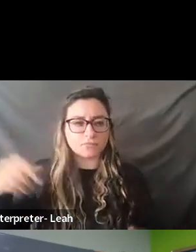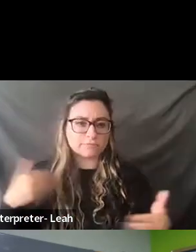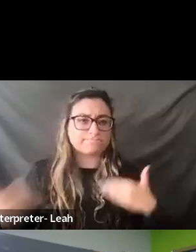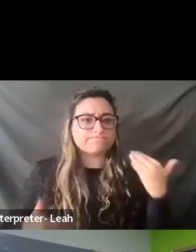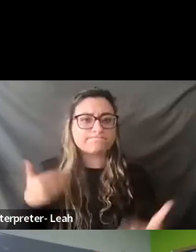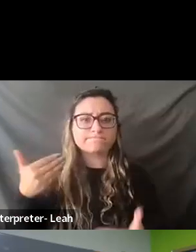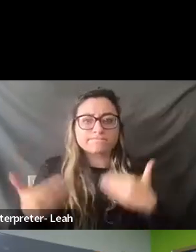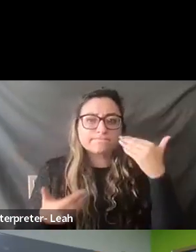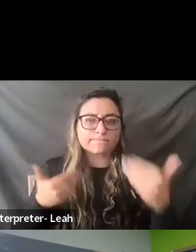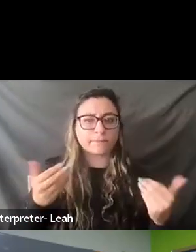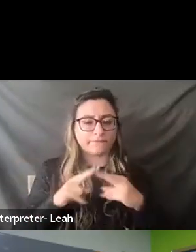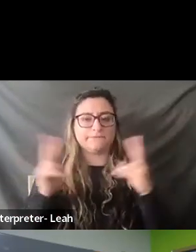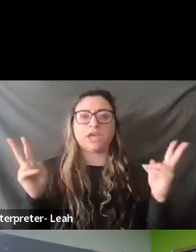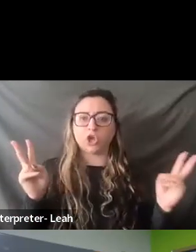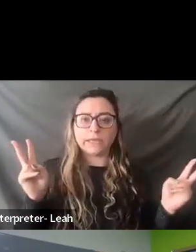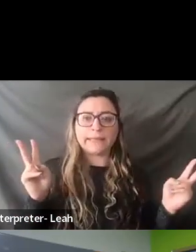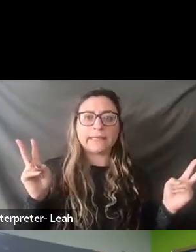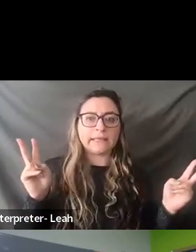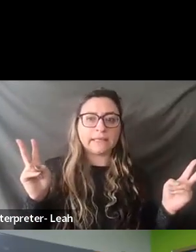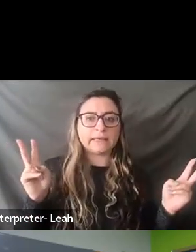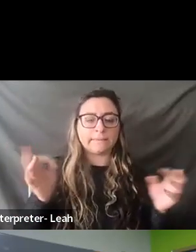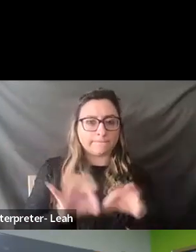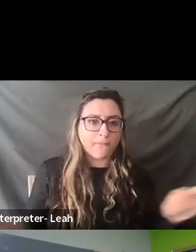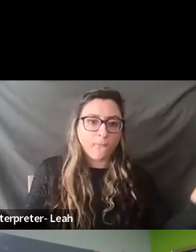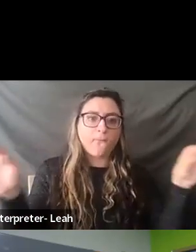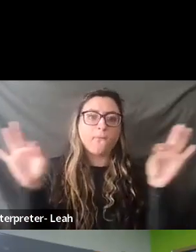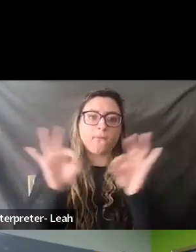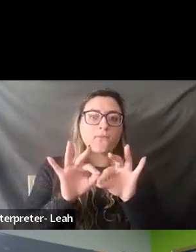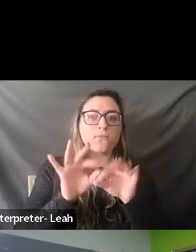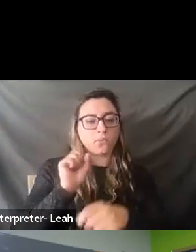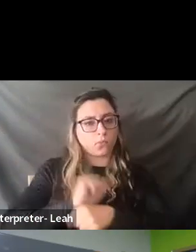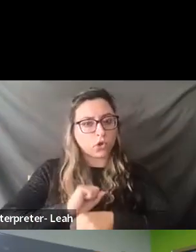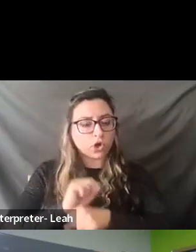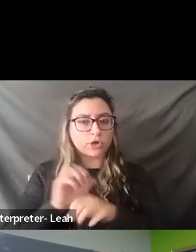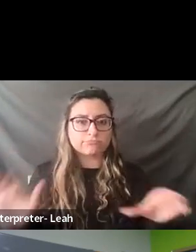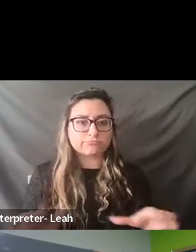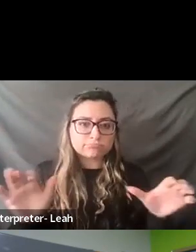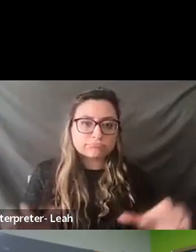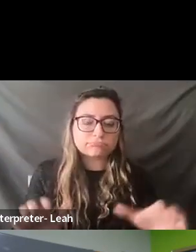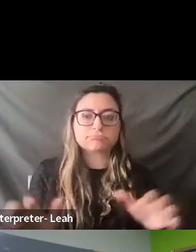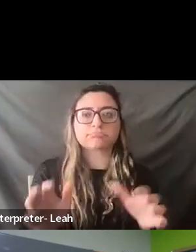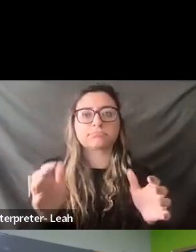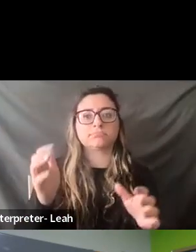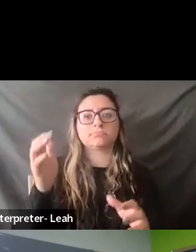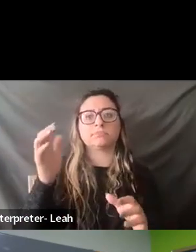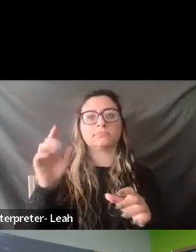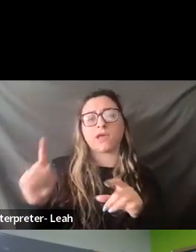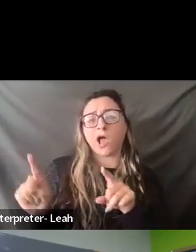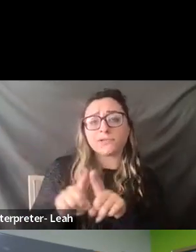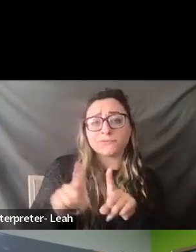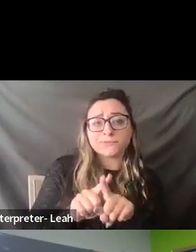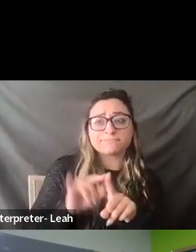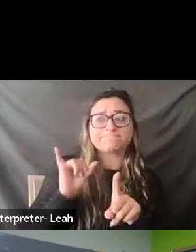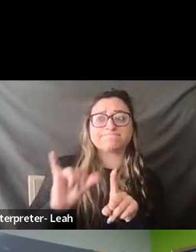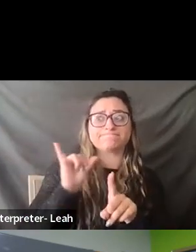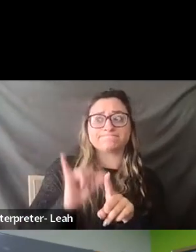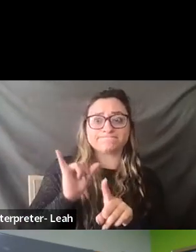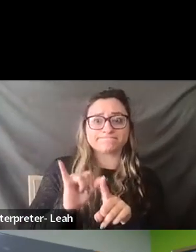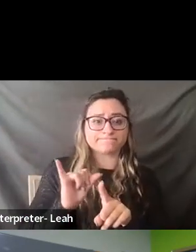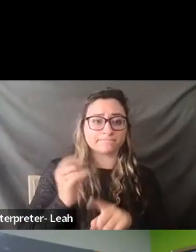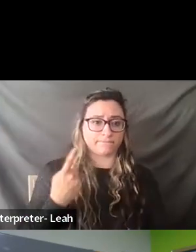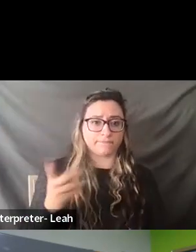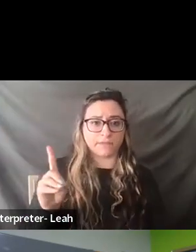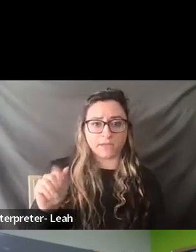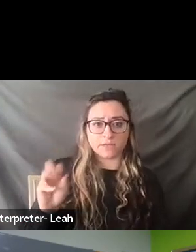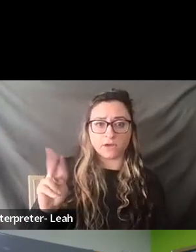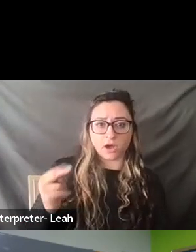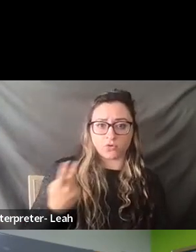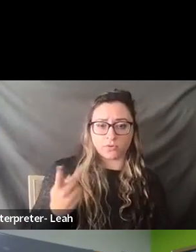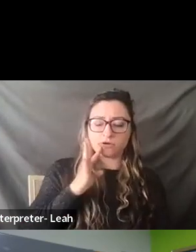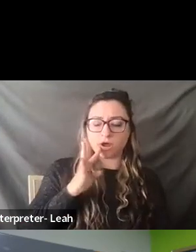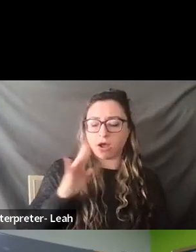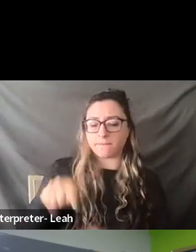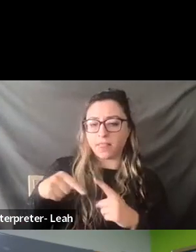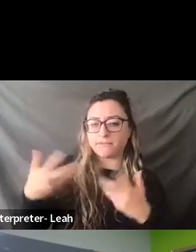But I'm willing to bet that it's the fact that people with intellectual disabilities are institutionalized, people are served in congregate settings and that is the reason they have had a disproportionately high impact from COVID.